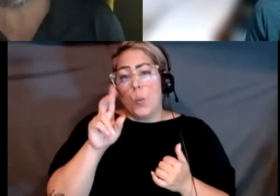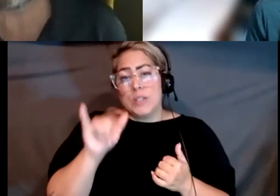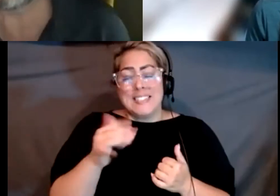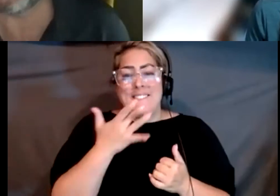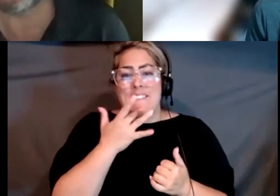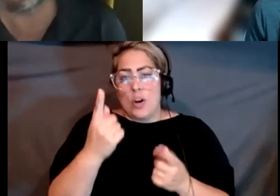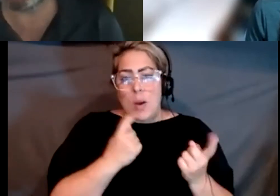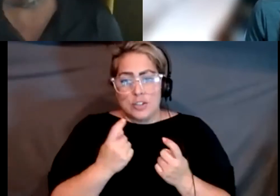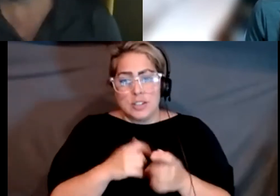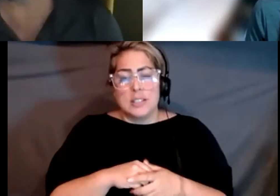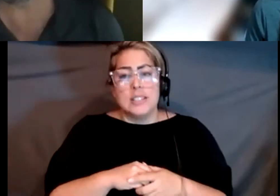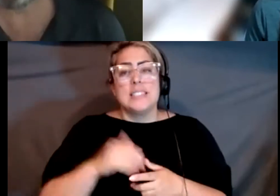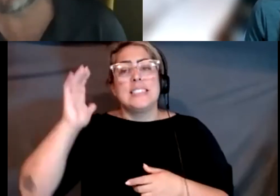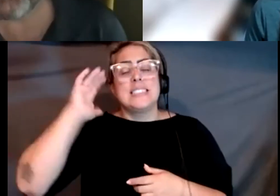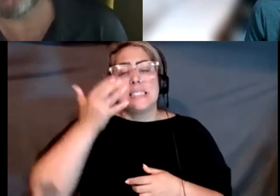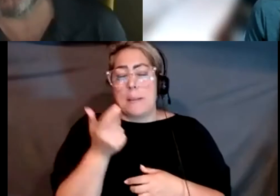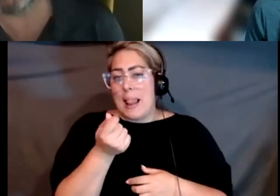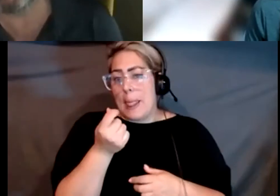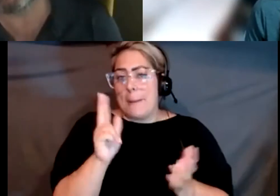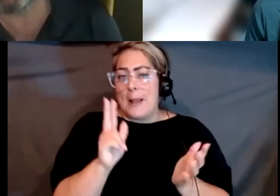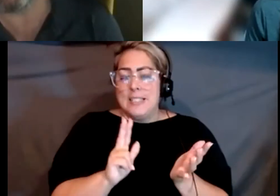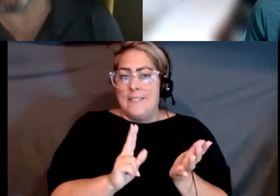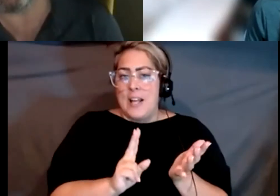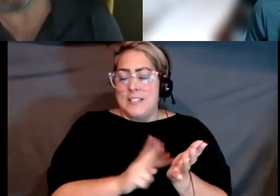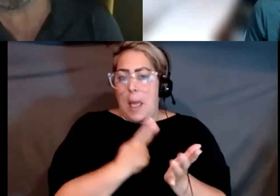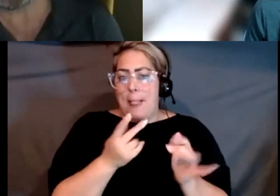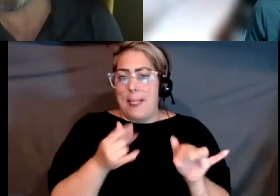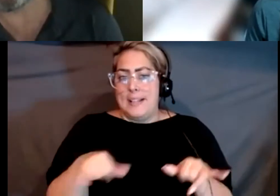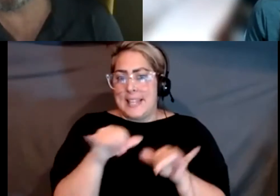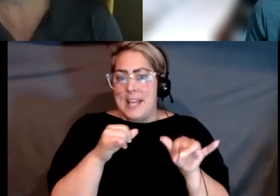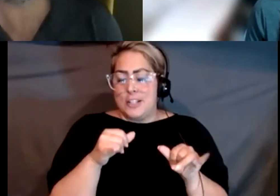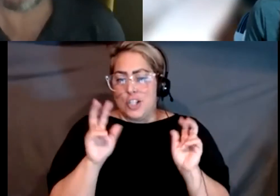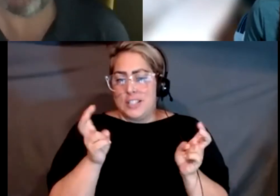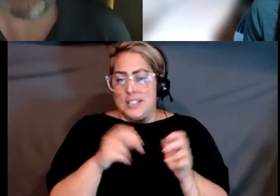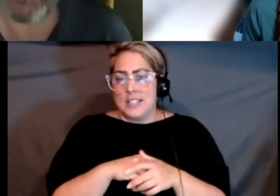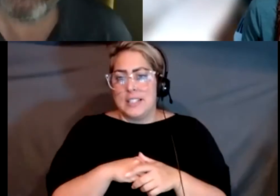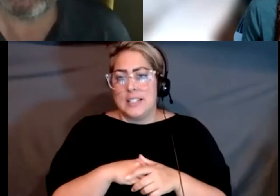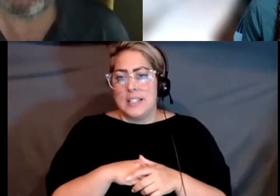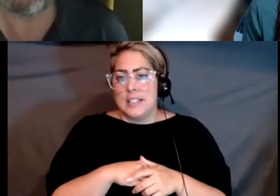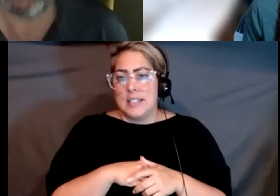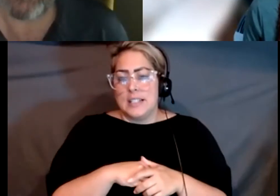a double standard. Between the way the mandate treats private employees and